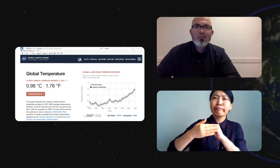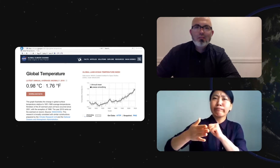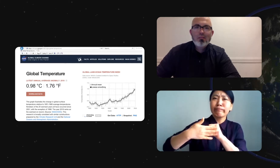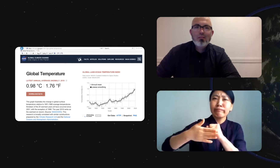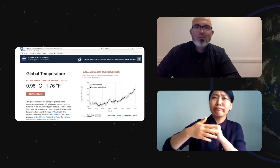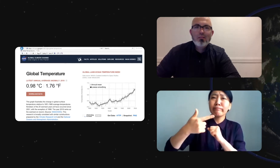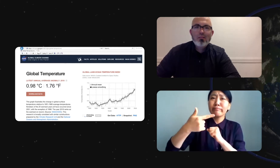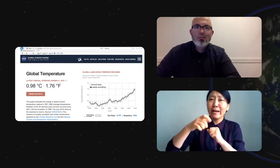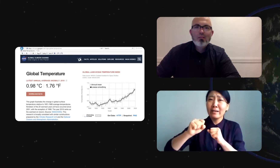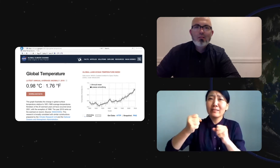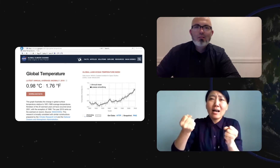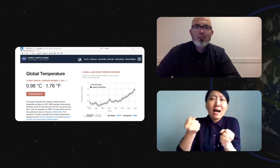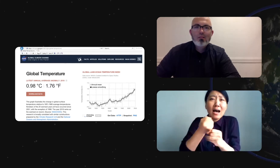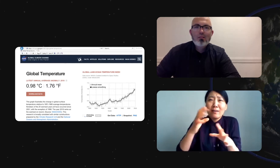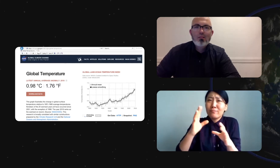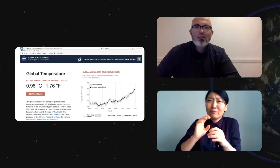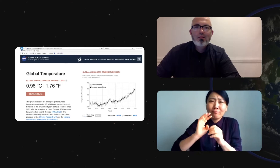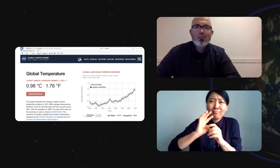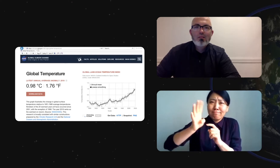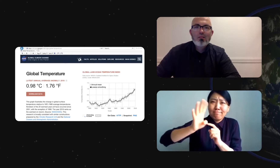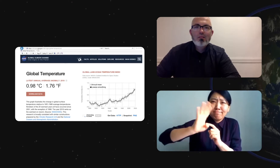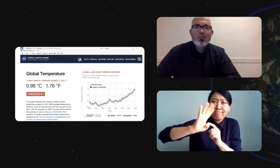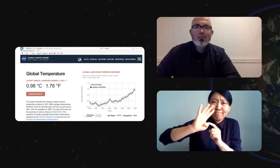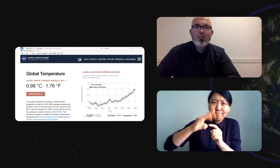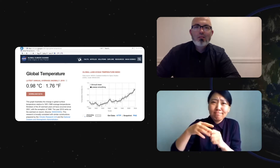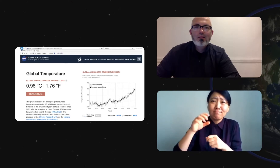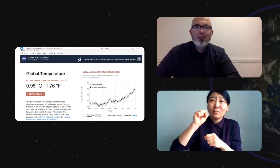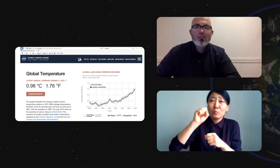Carbon dioxide is gas in the air.